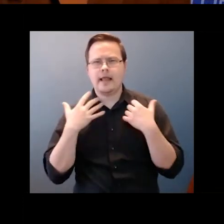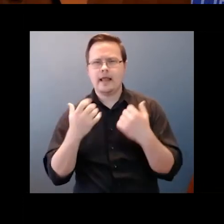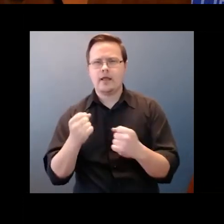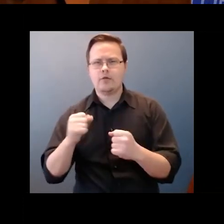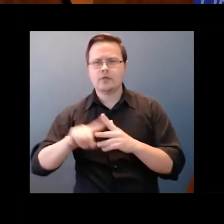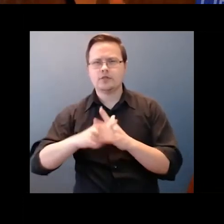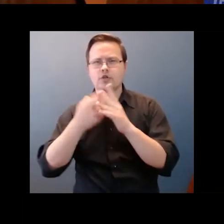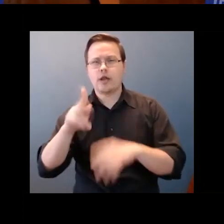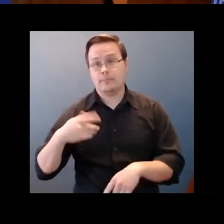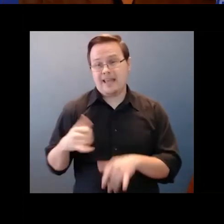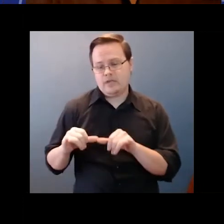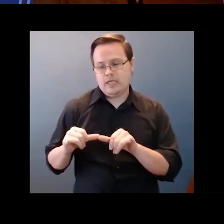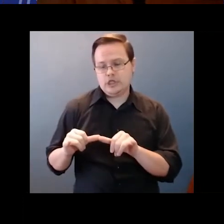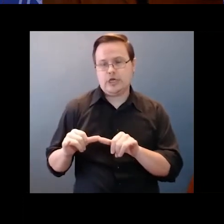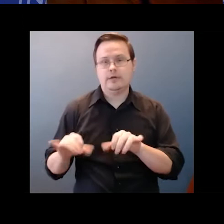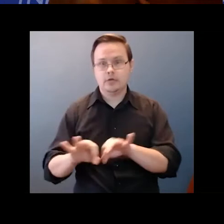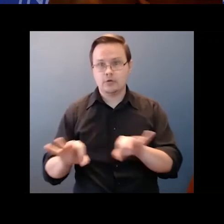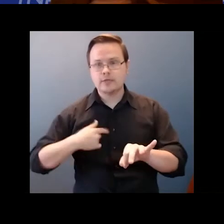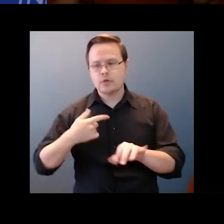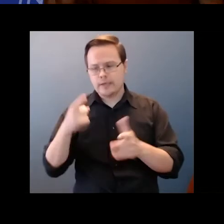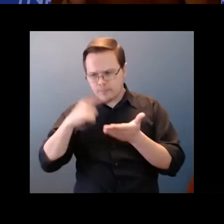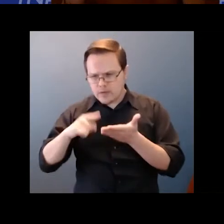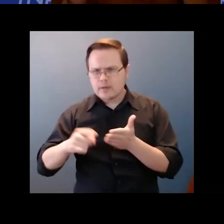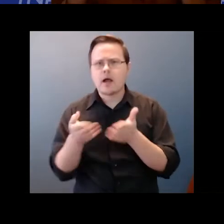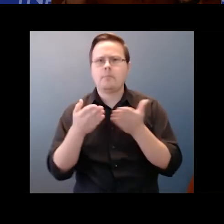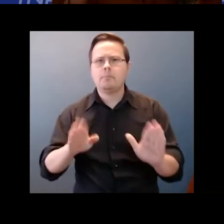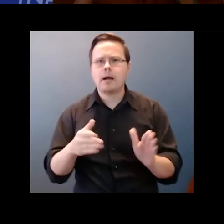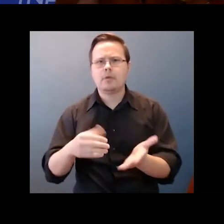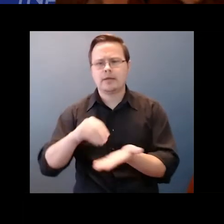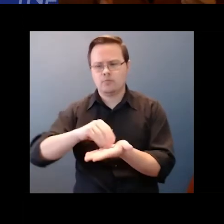So he went and did a public records request. The city bought the contractor city sign of